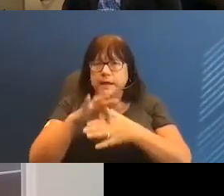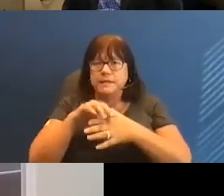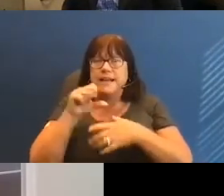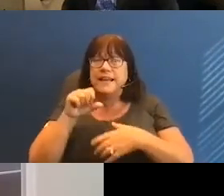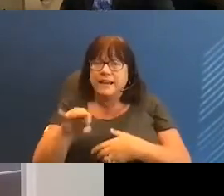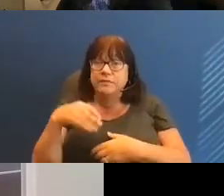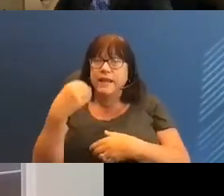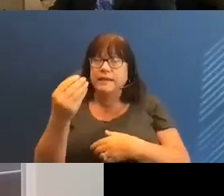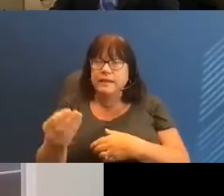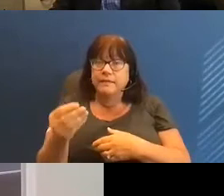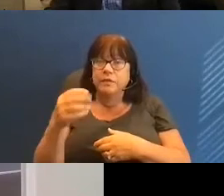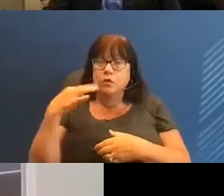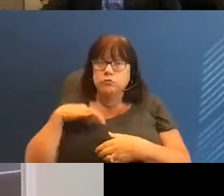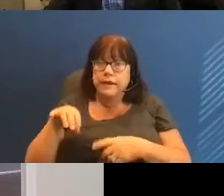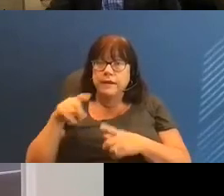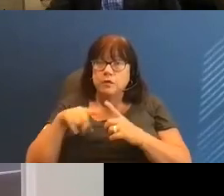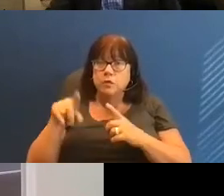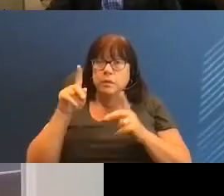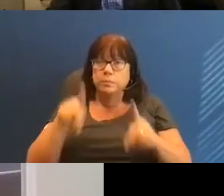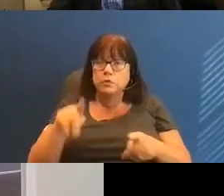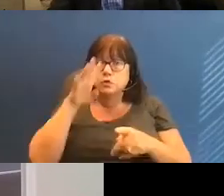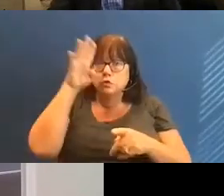the only condition on it and then you can add different conditions and they get more and more